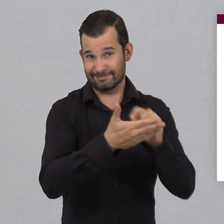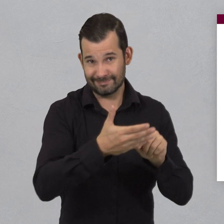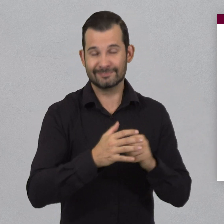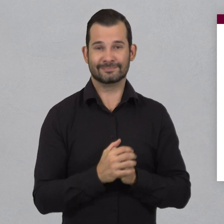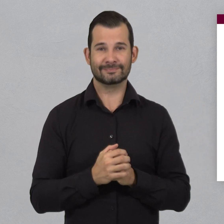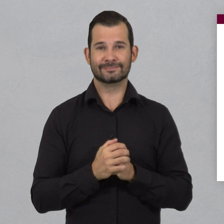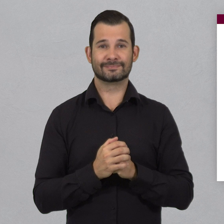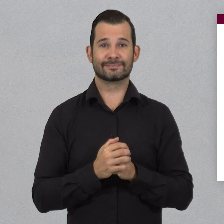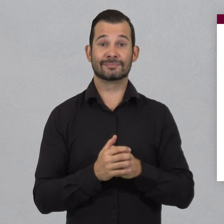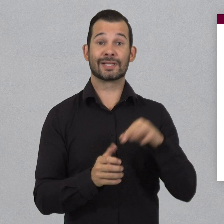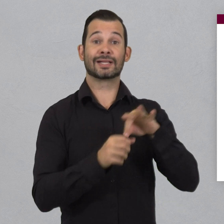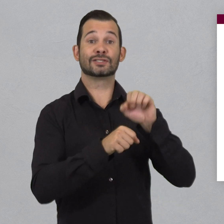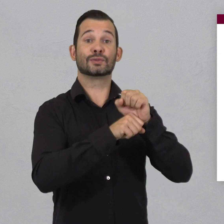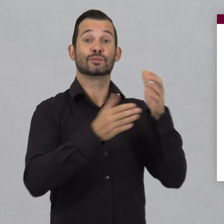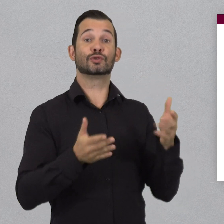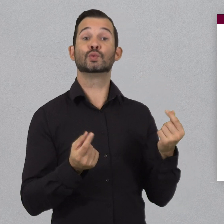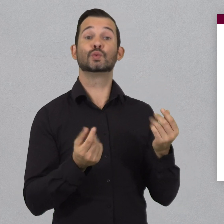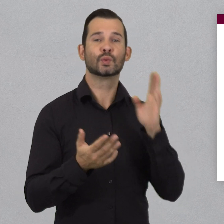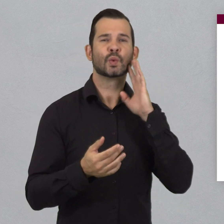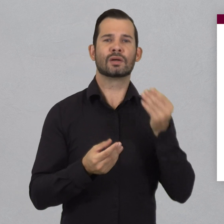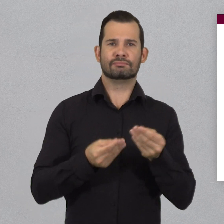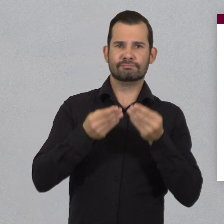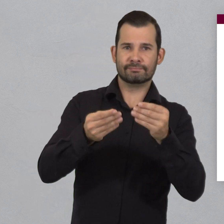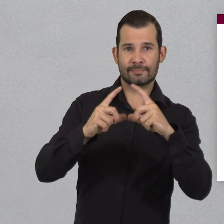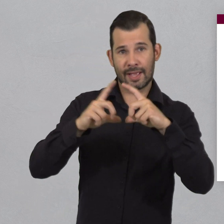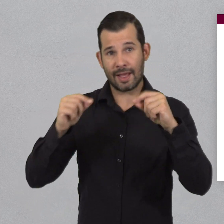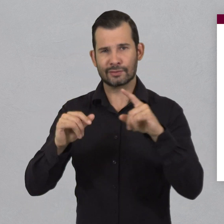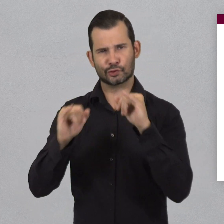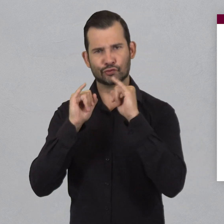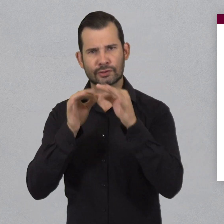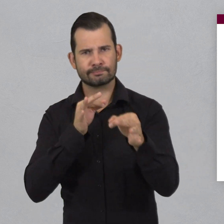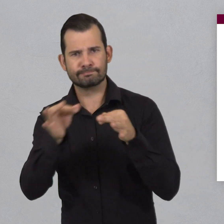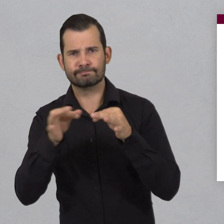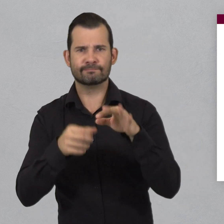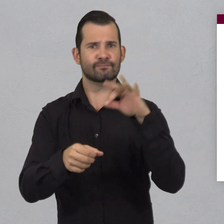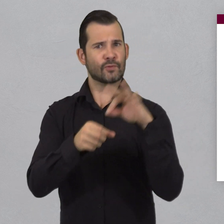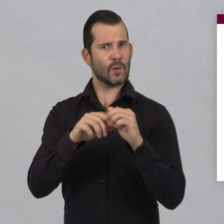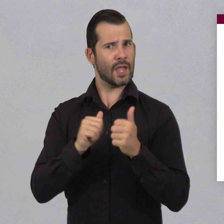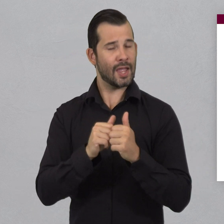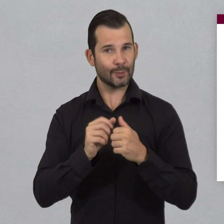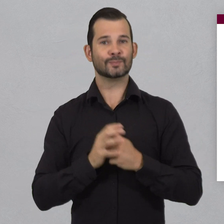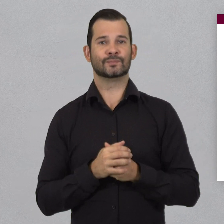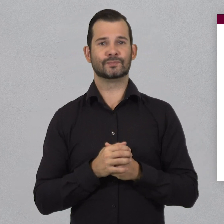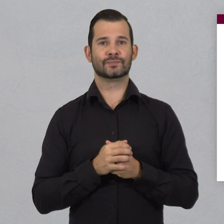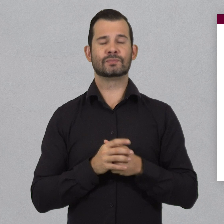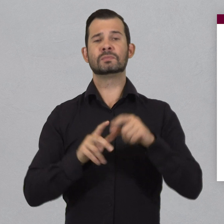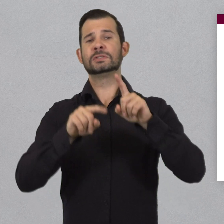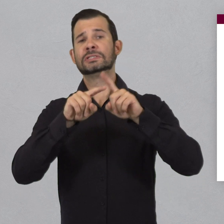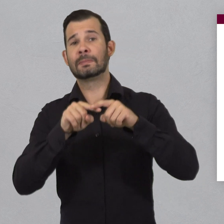Ballot. The election worker will then give you a ballot and instructions on voting. Depending on